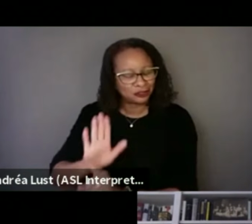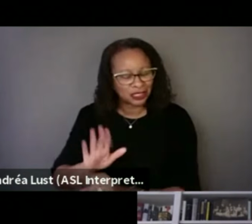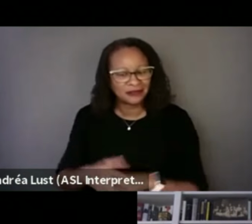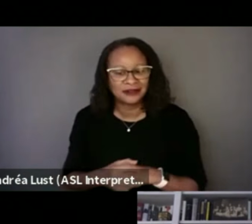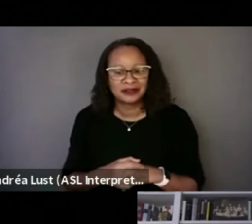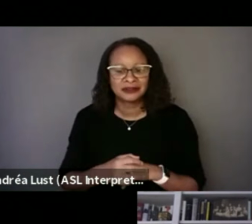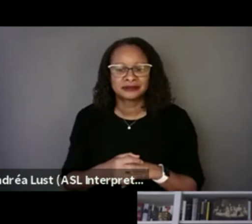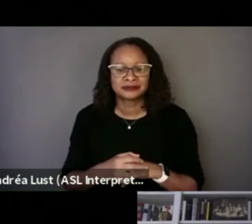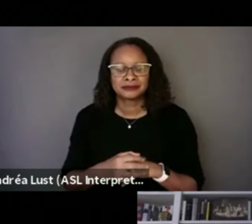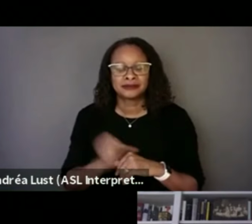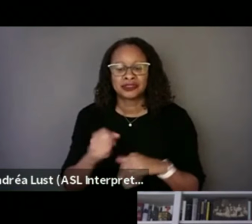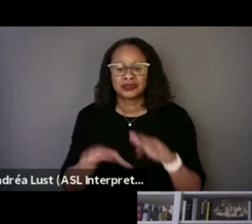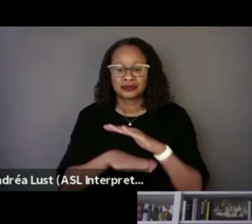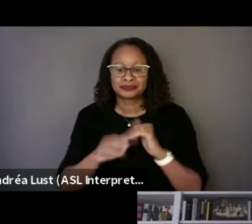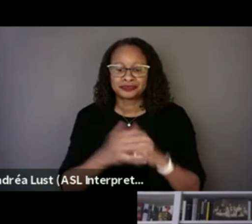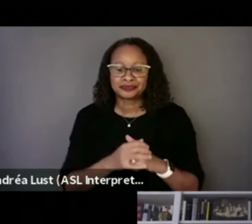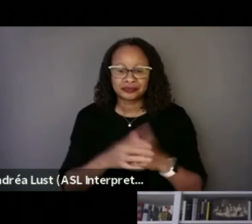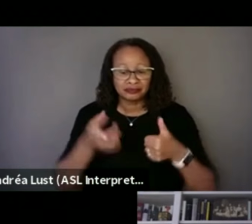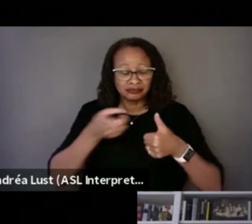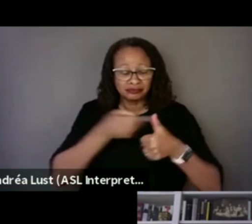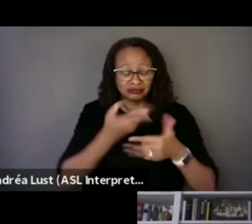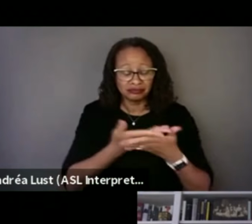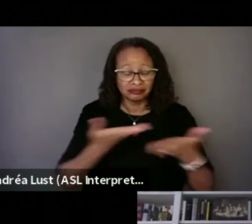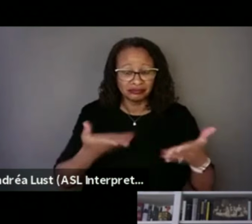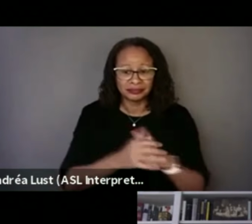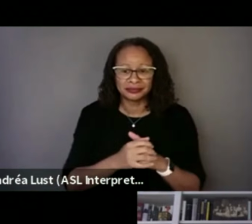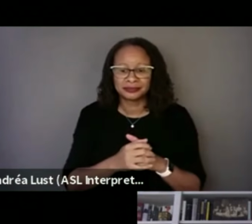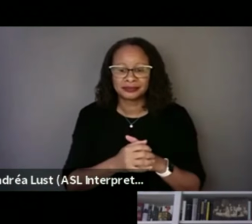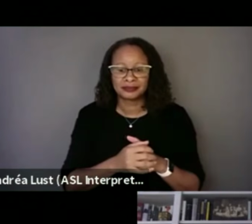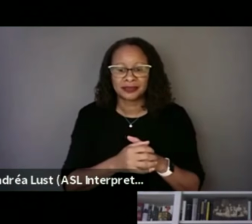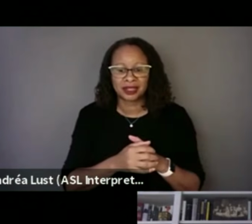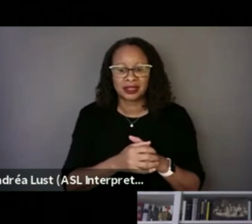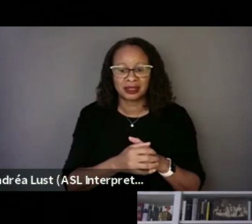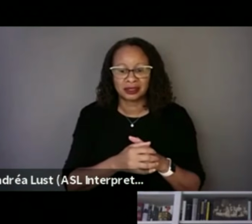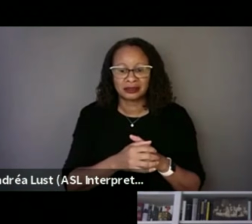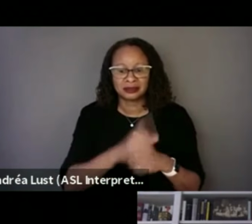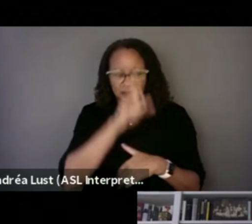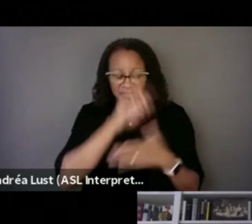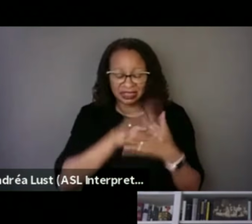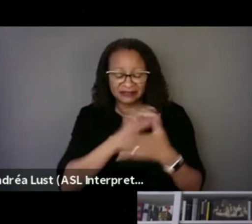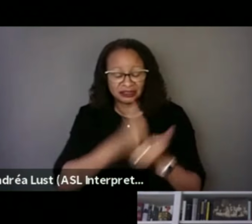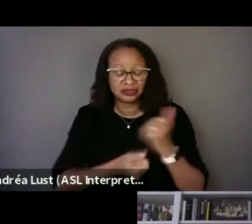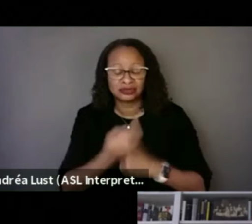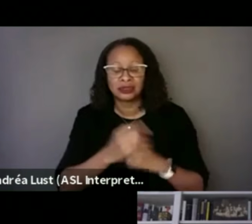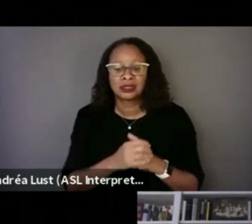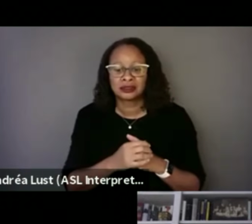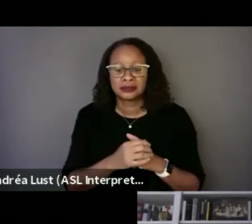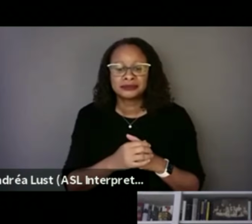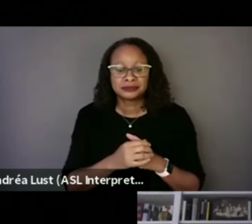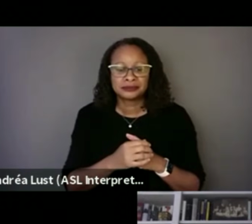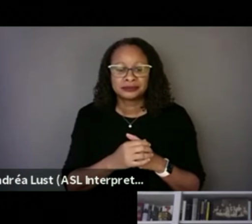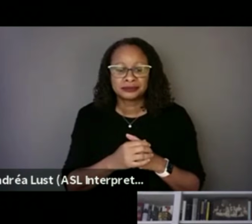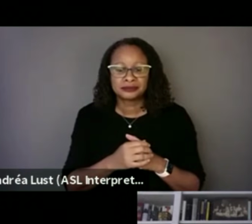So basically that was the first thing. Basically just building the trust, keeping, keeping like staying, it is frustrating to work